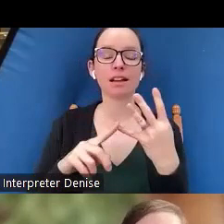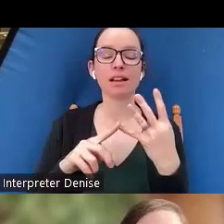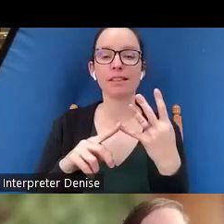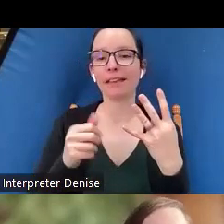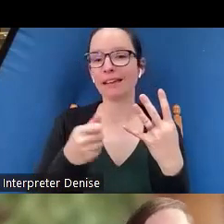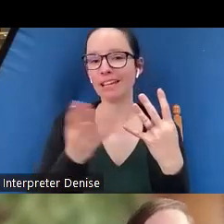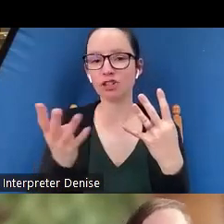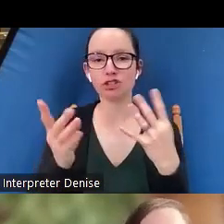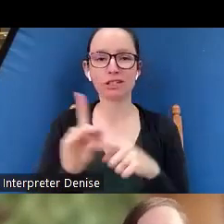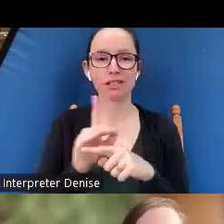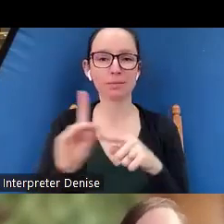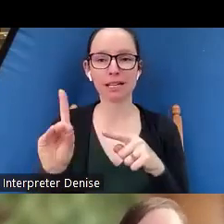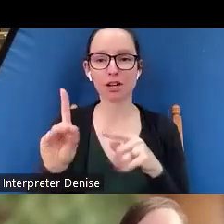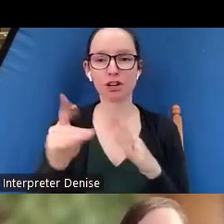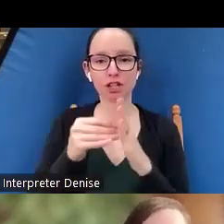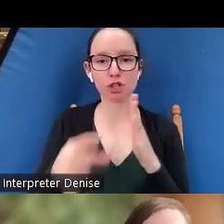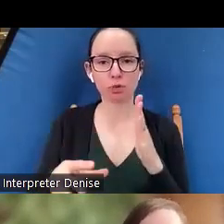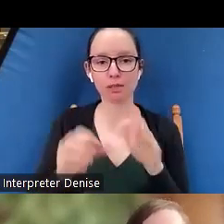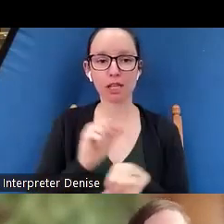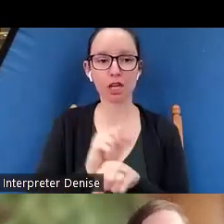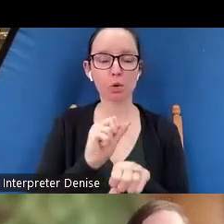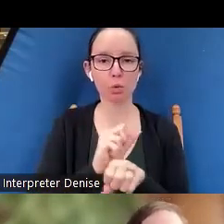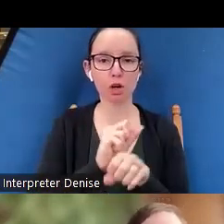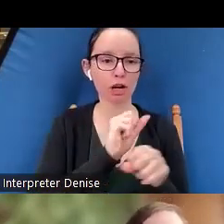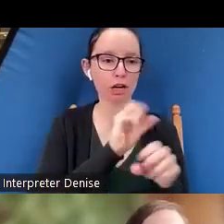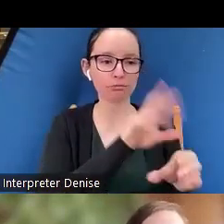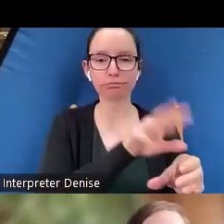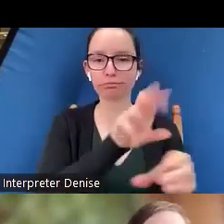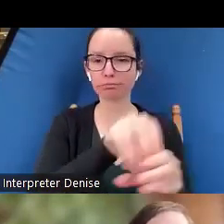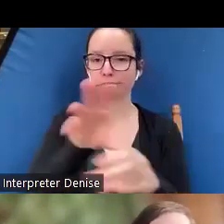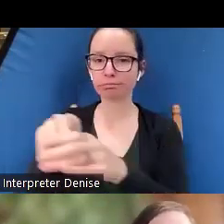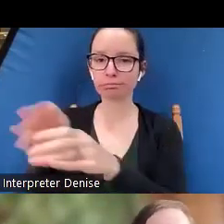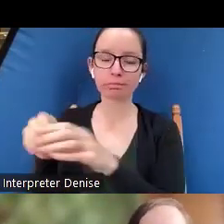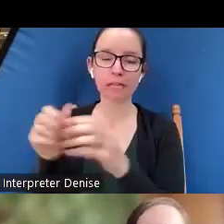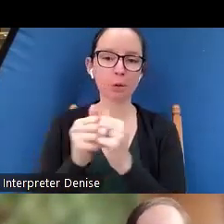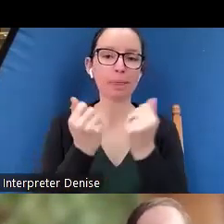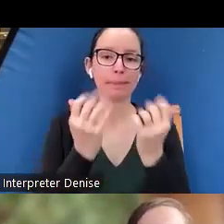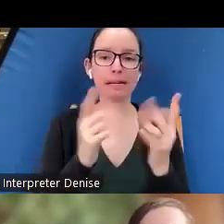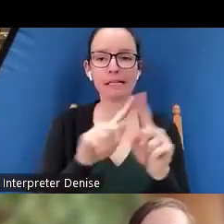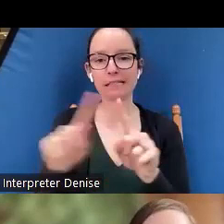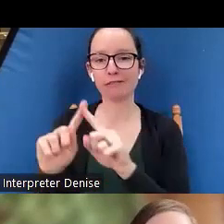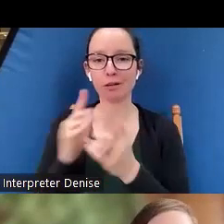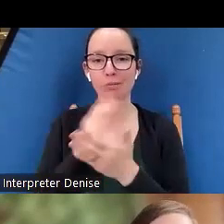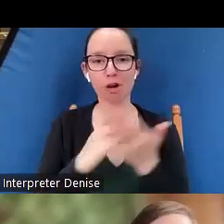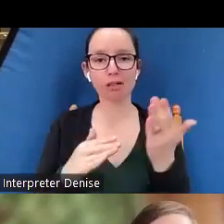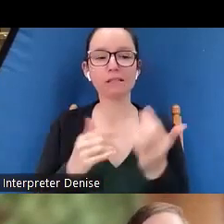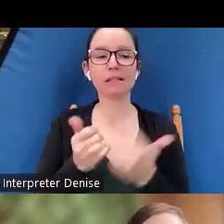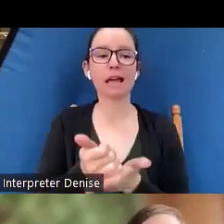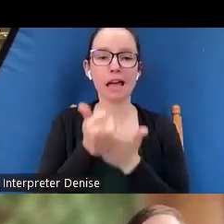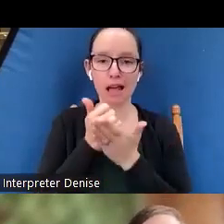parts of the project, were all really key roles in helping create that sense of project cohesion.